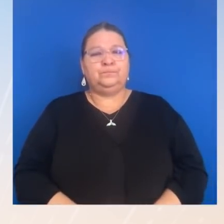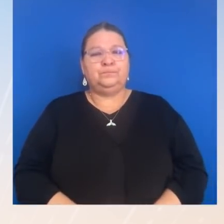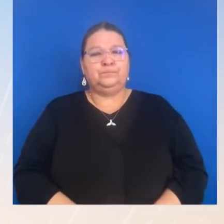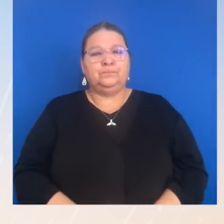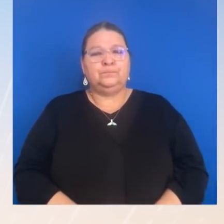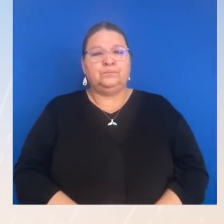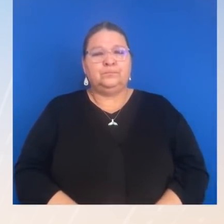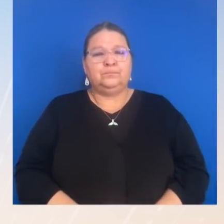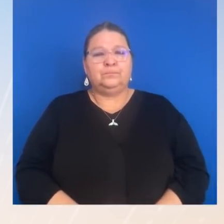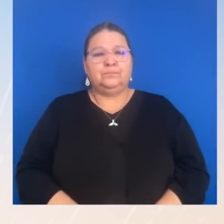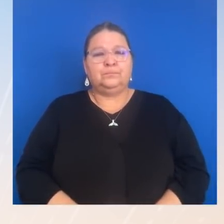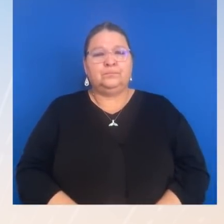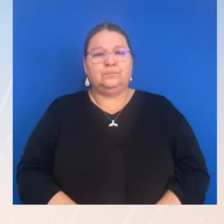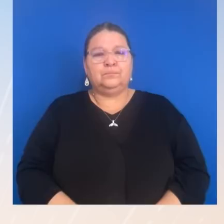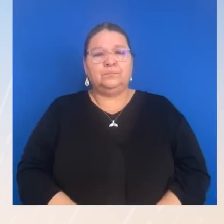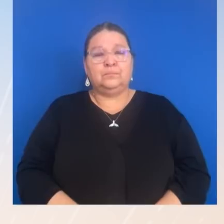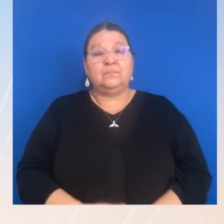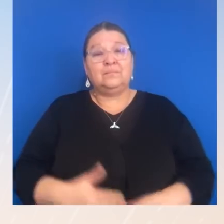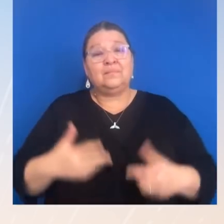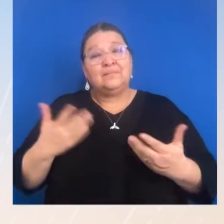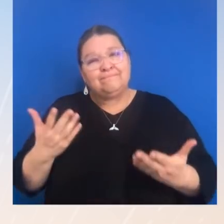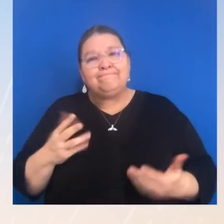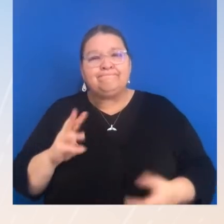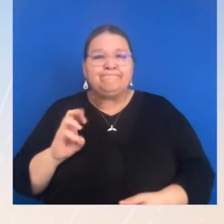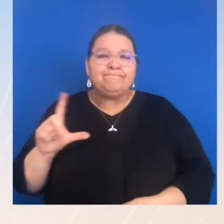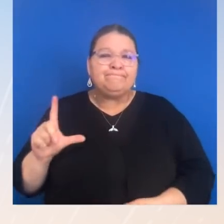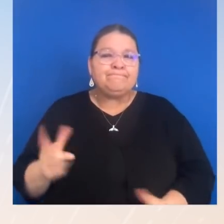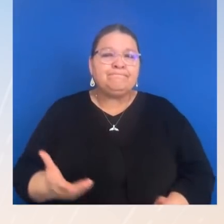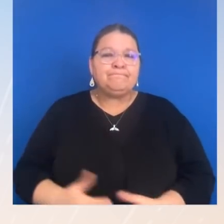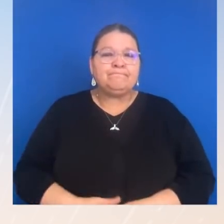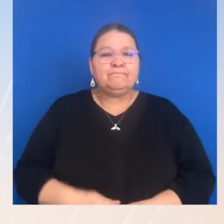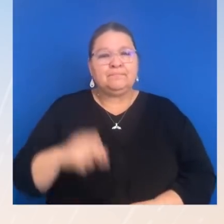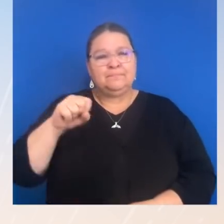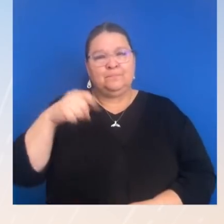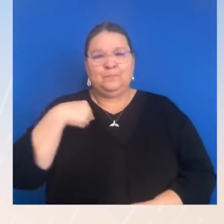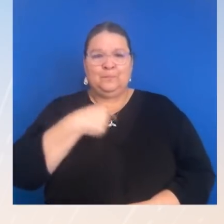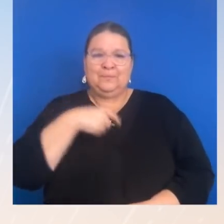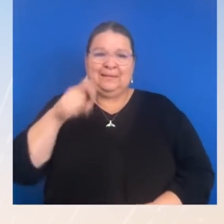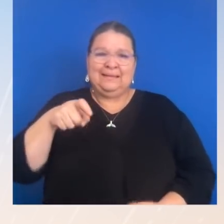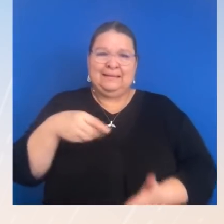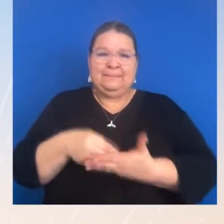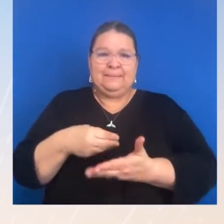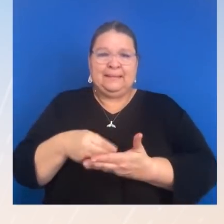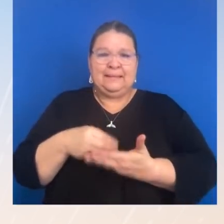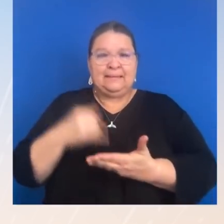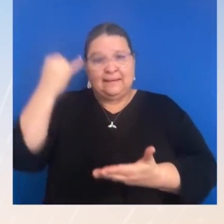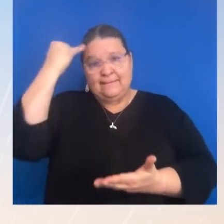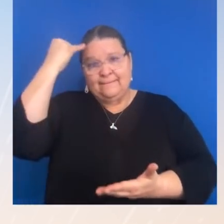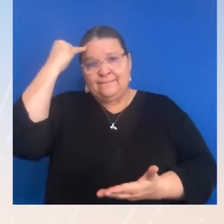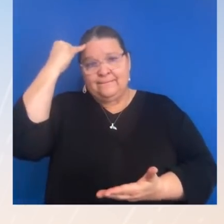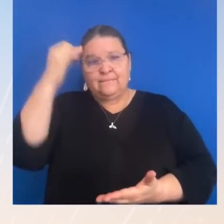So, without additional resources from Congress, the results are dire. Just to give you some specifics: